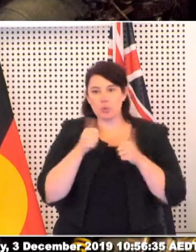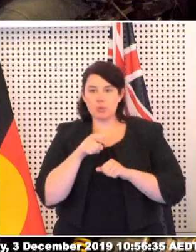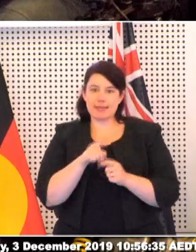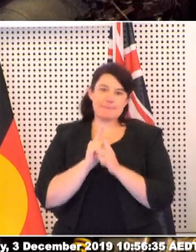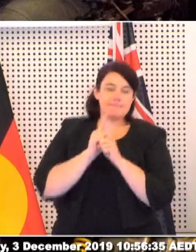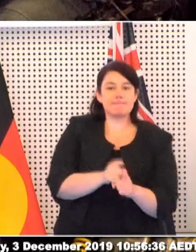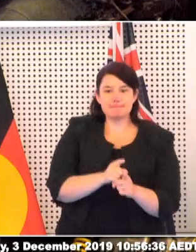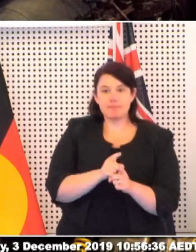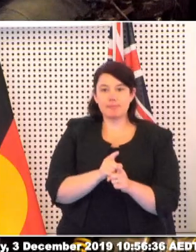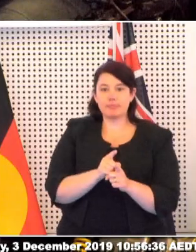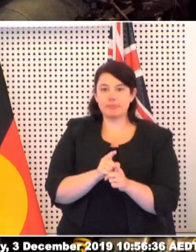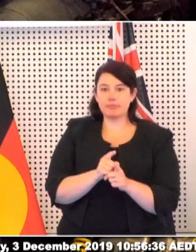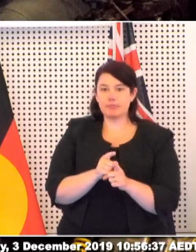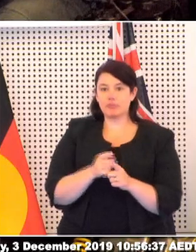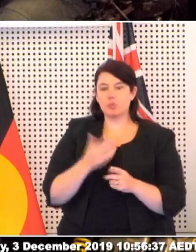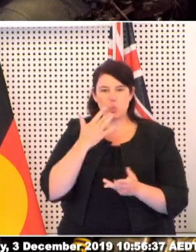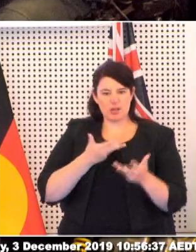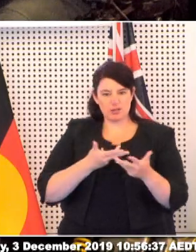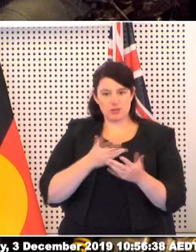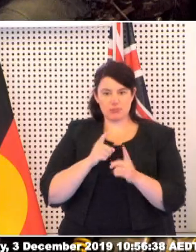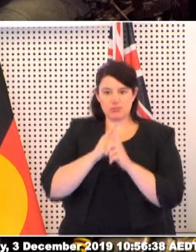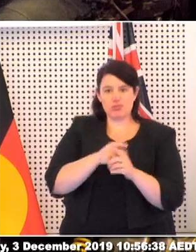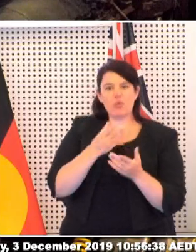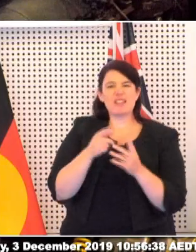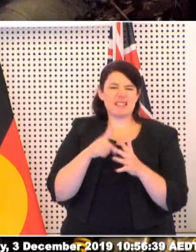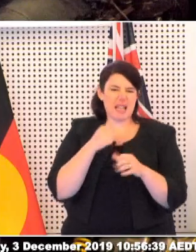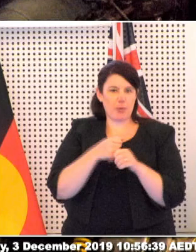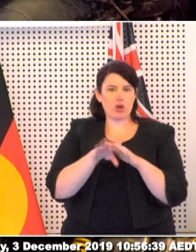staff member might interact with a resident with disability?